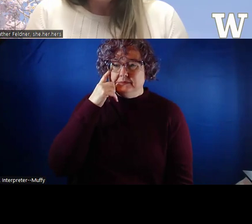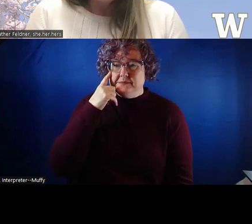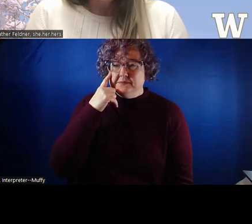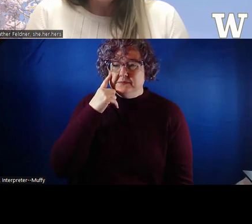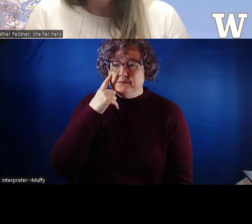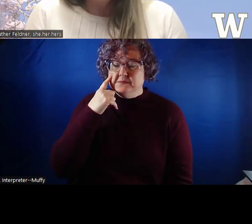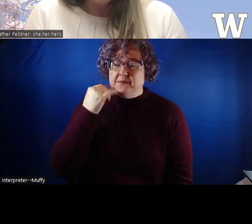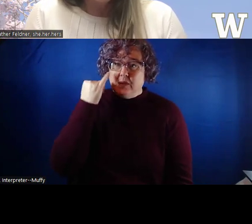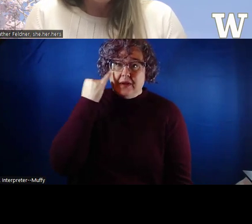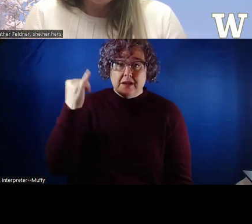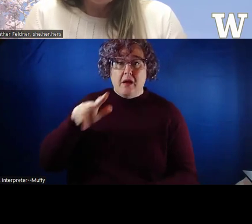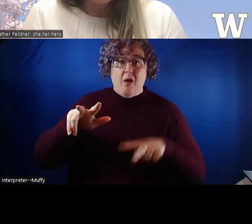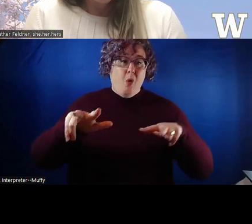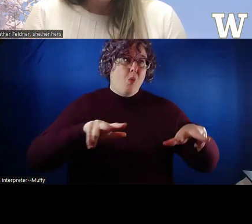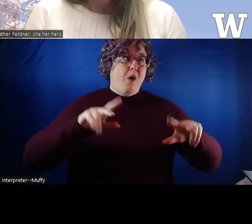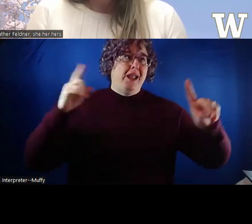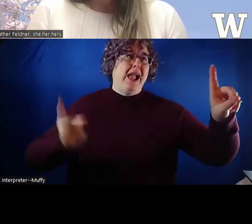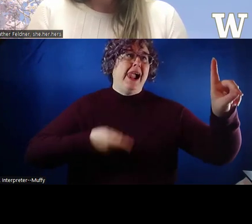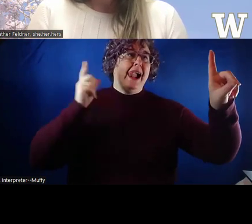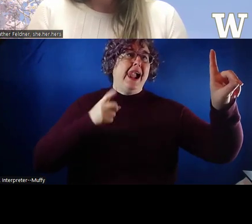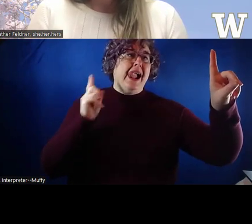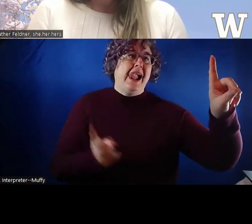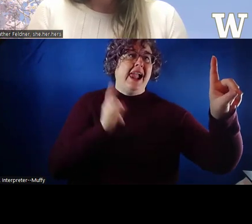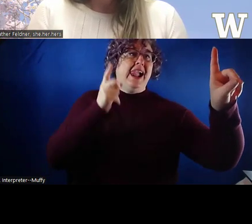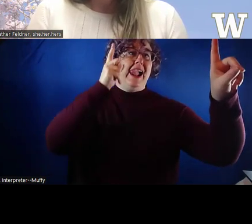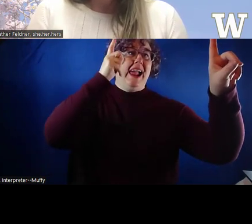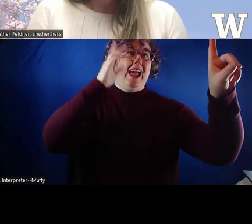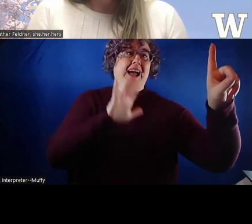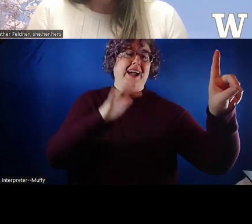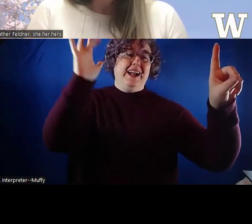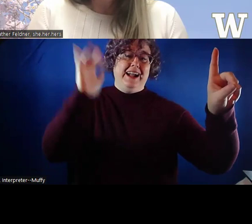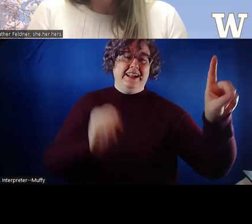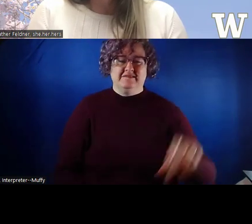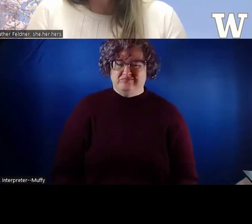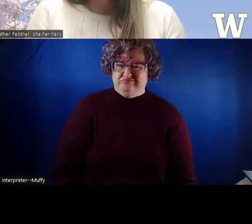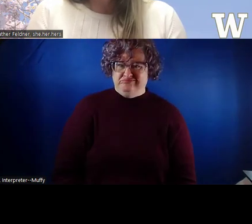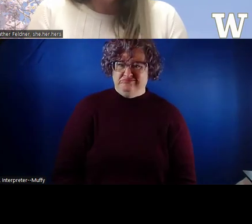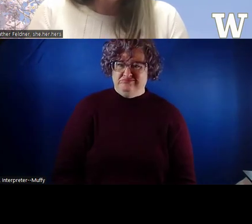walking being the be-all, end-all, and you know, the kids kind of feeling bad